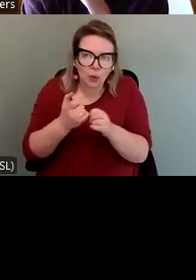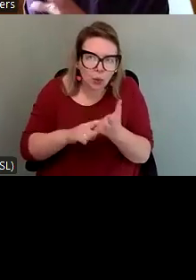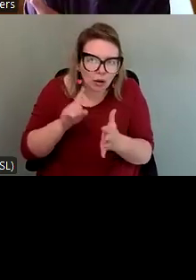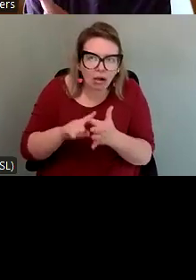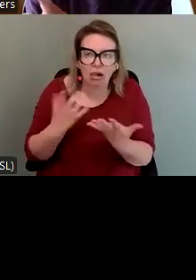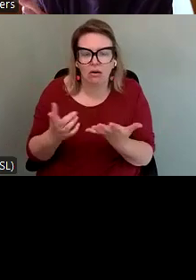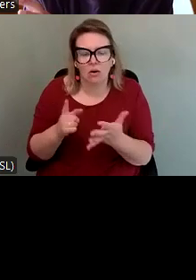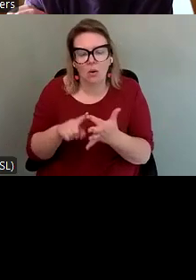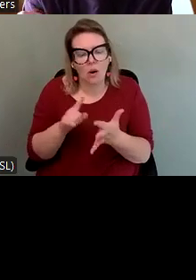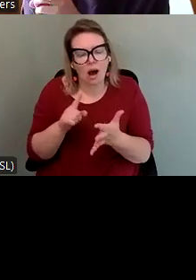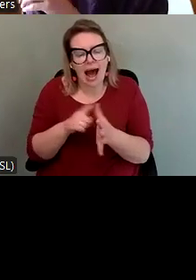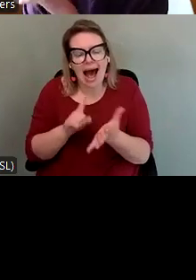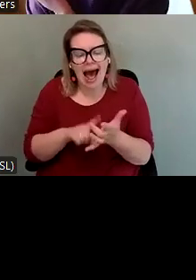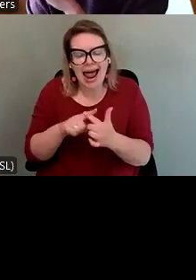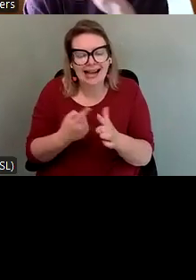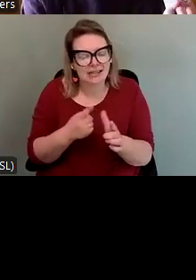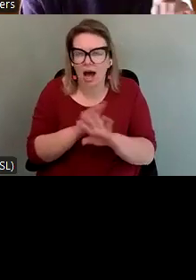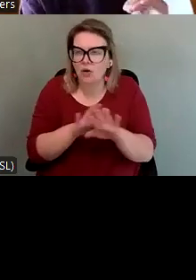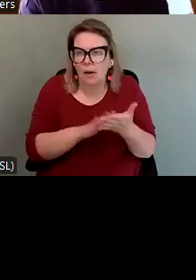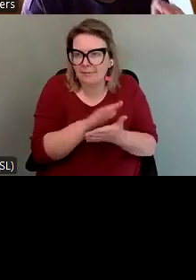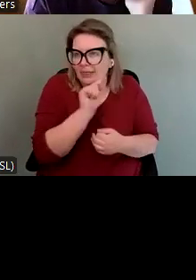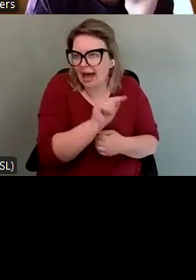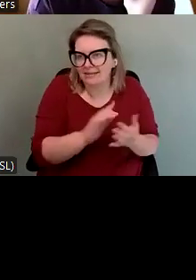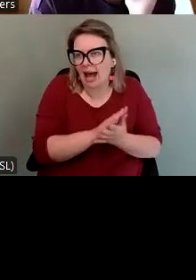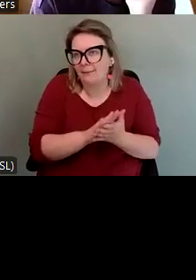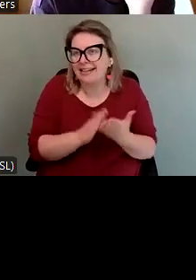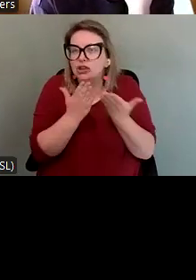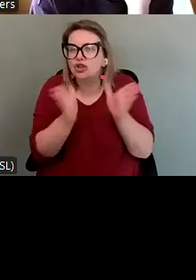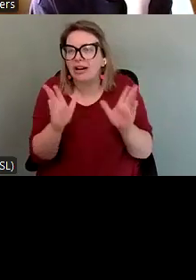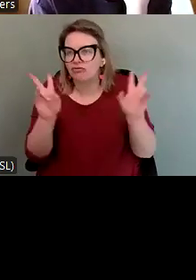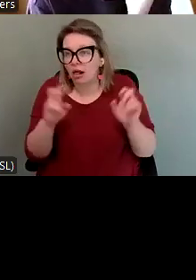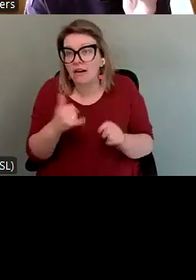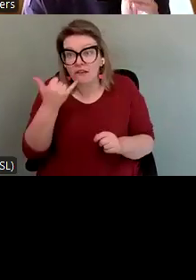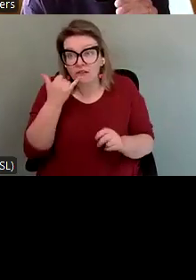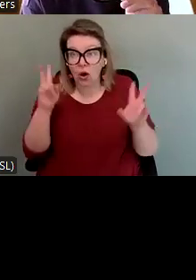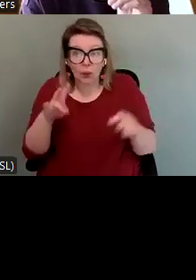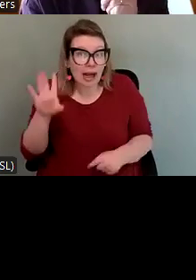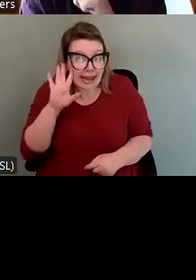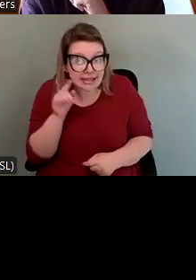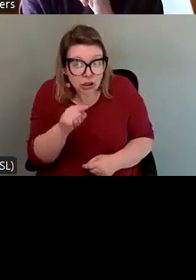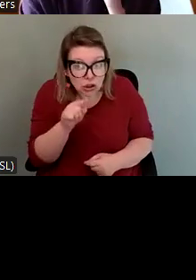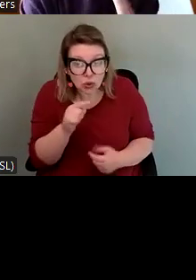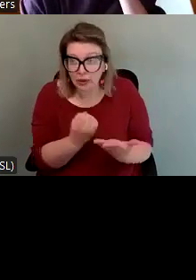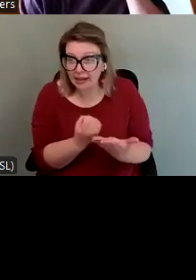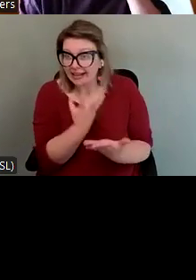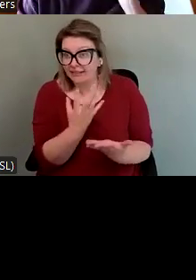I'm not talking about those bits. I'm talking about just generally, is it listening in to what you're doing, and then is it serving you adverts based on what it's doing?